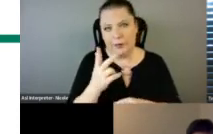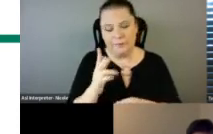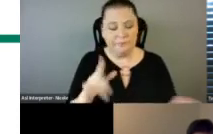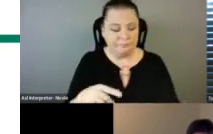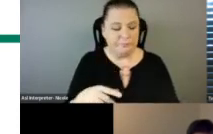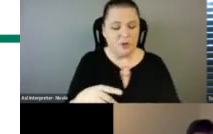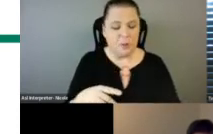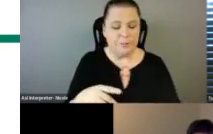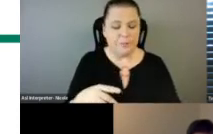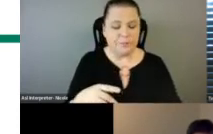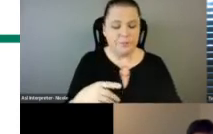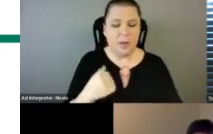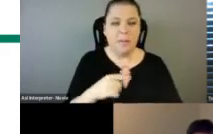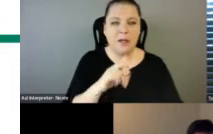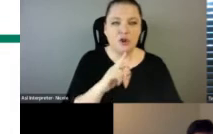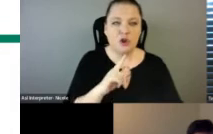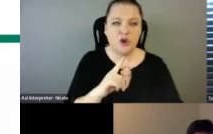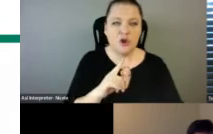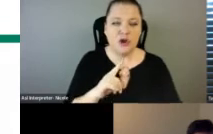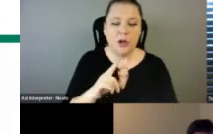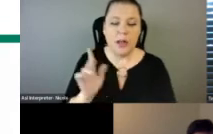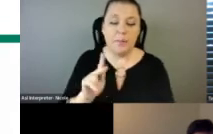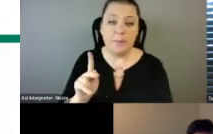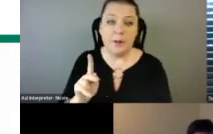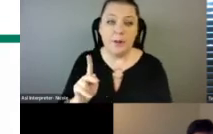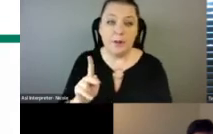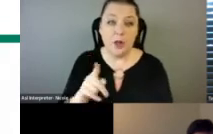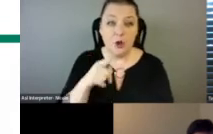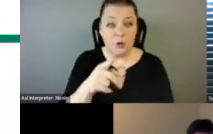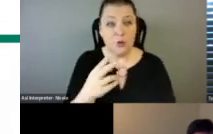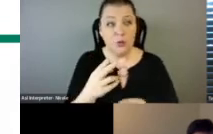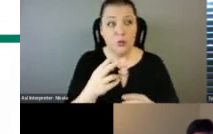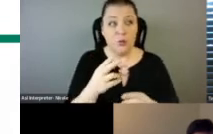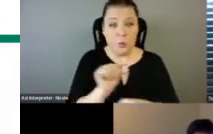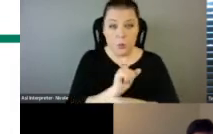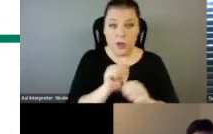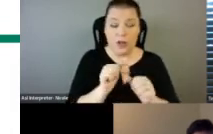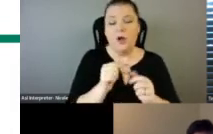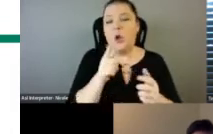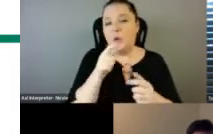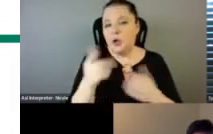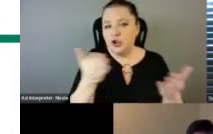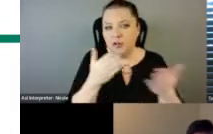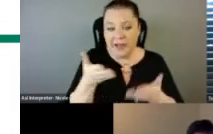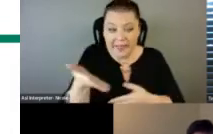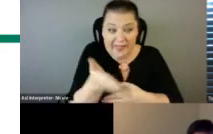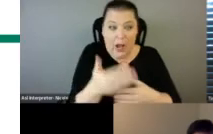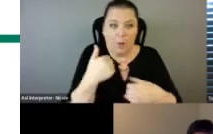to make sure that the voices of those that you're serving are at the table. We found it vital to